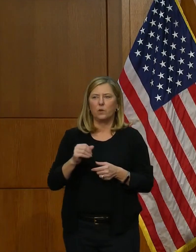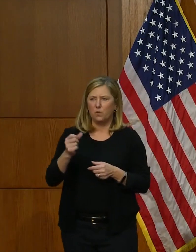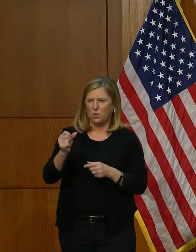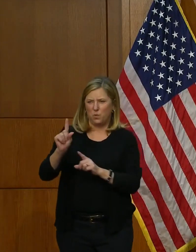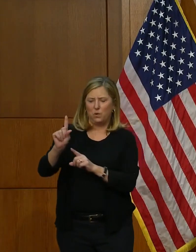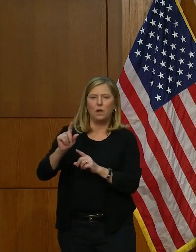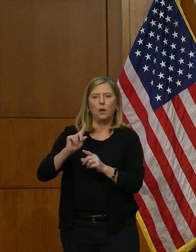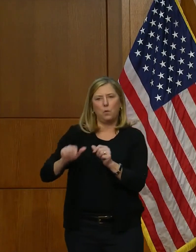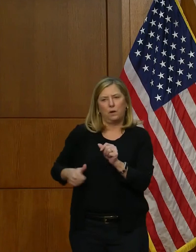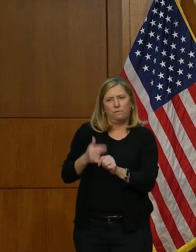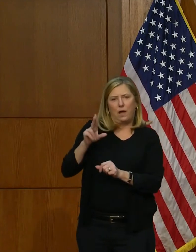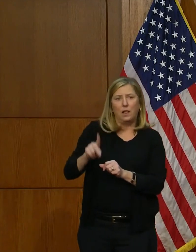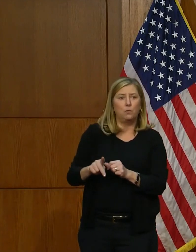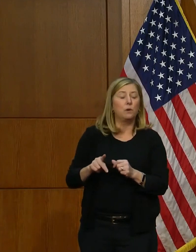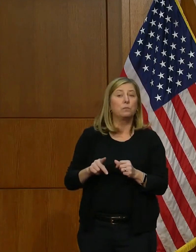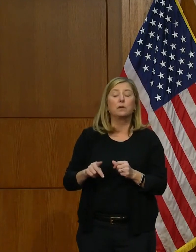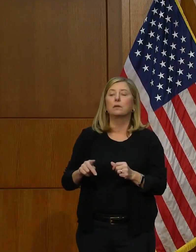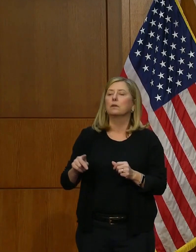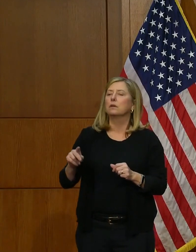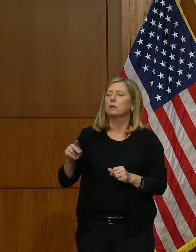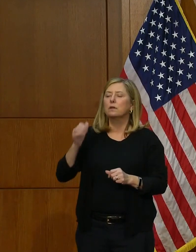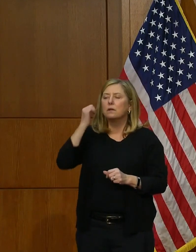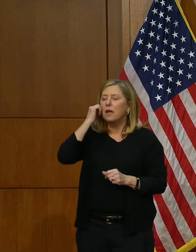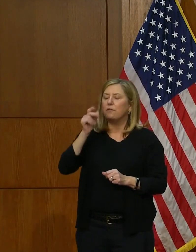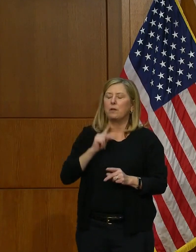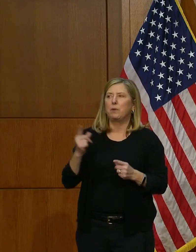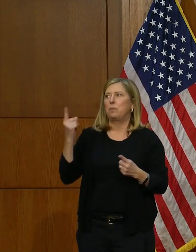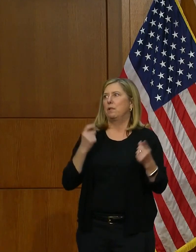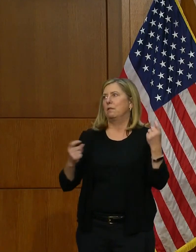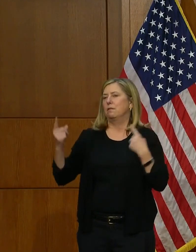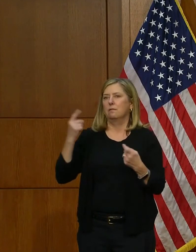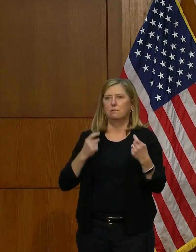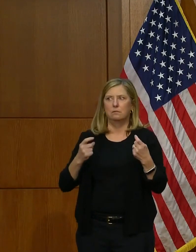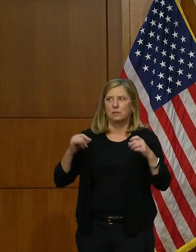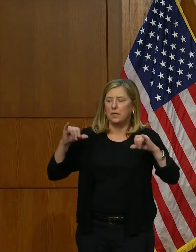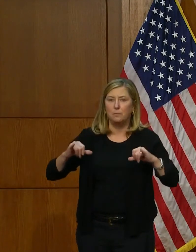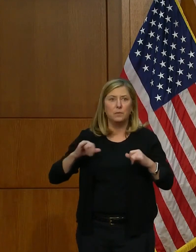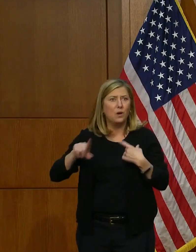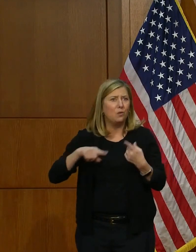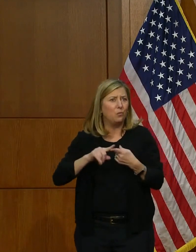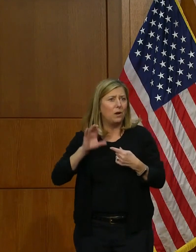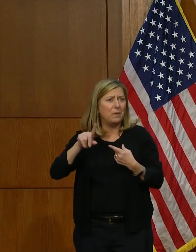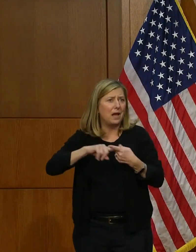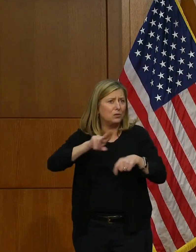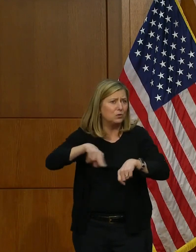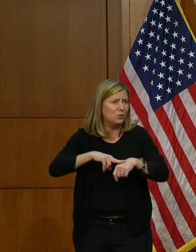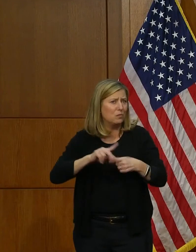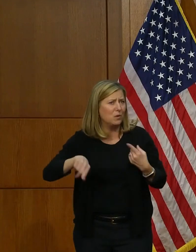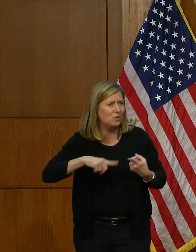QUITTING. TOO FAR UP BEFORE WE GET THIO. LAURA I'M ASK EVERY